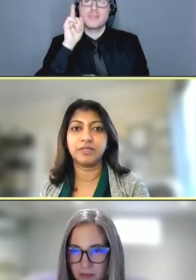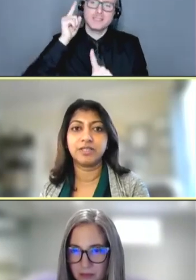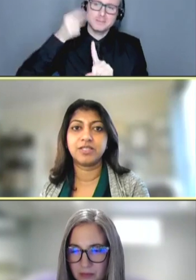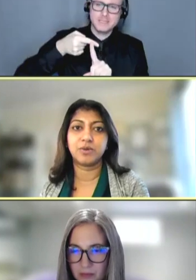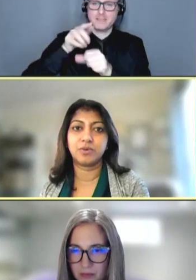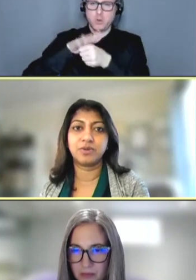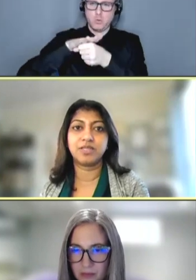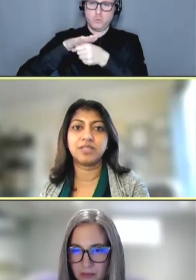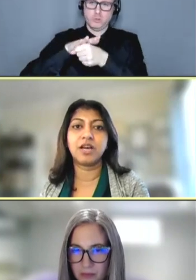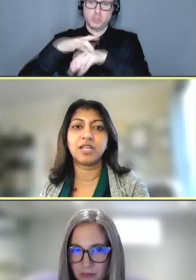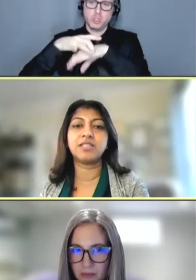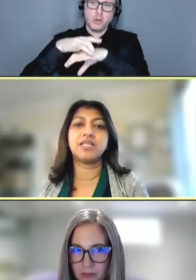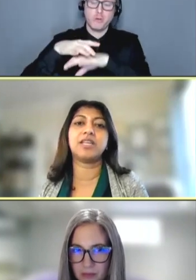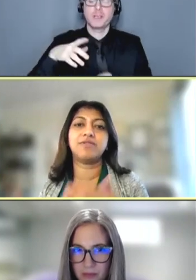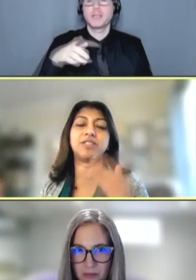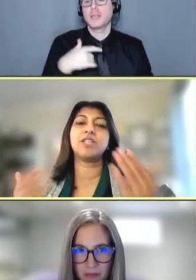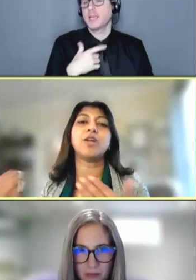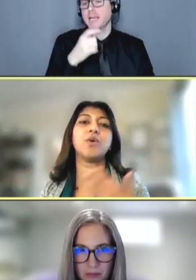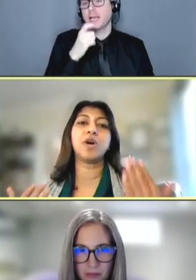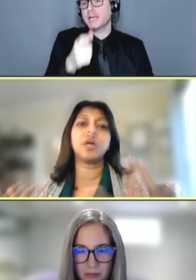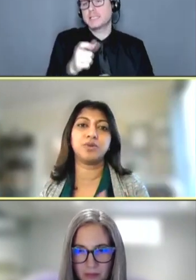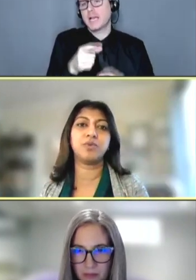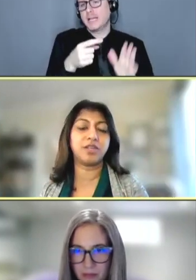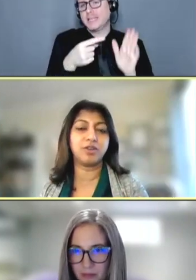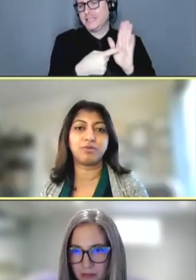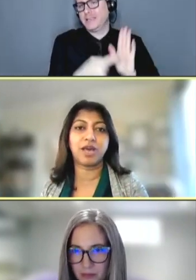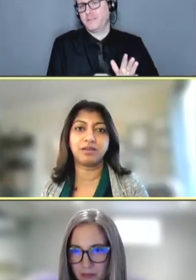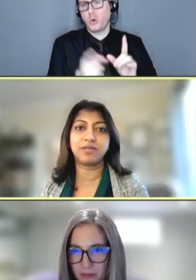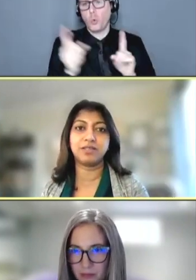So, it's not indicative it's not a one-to-one. You're right.